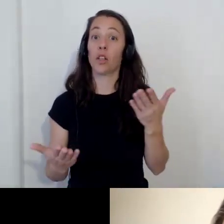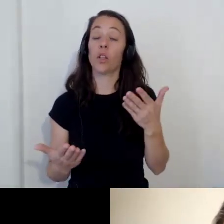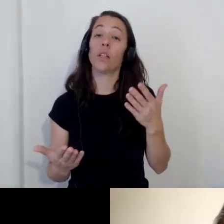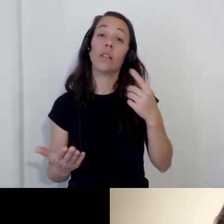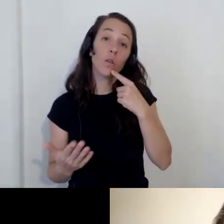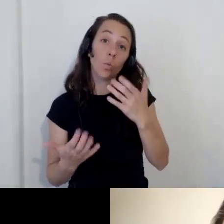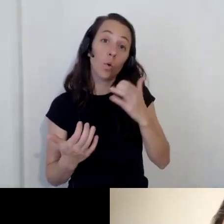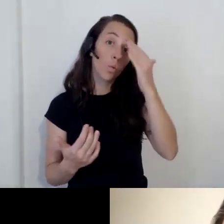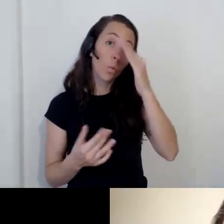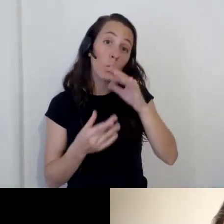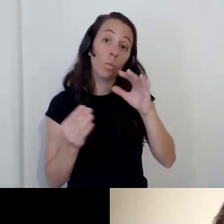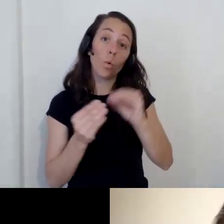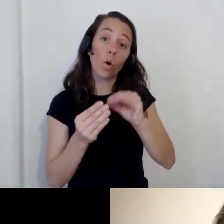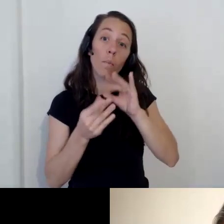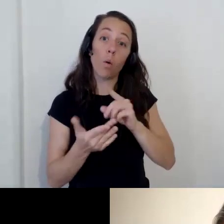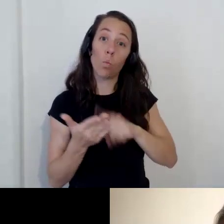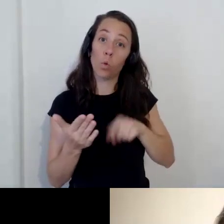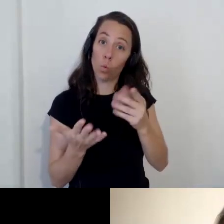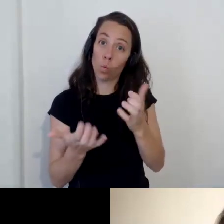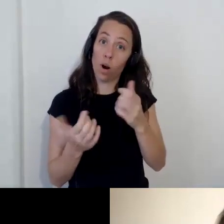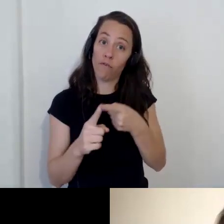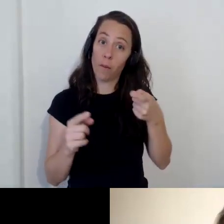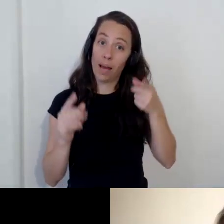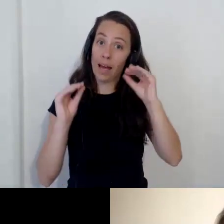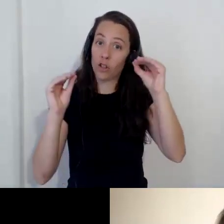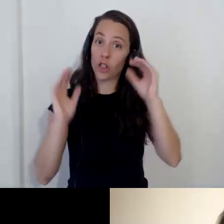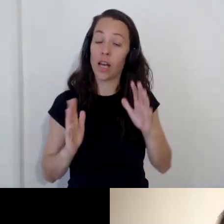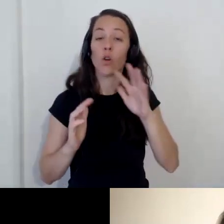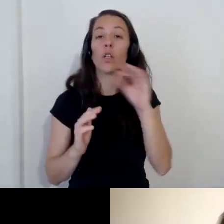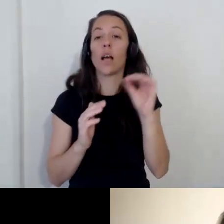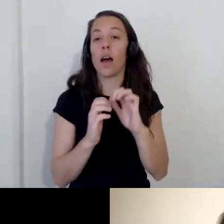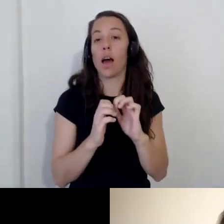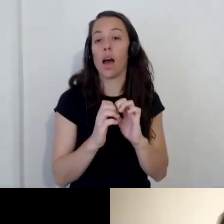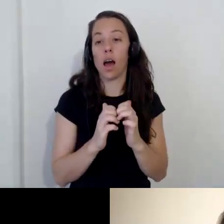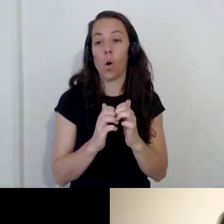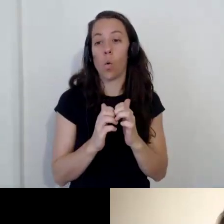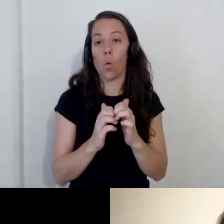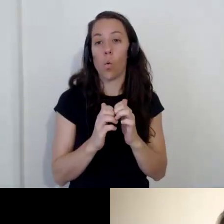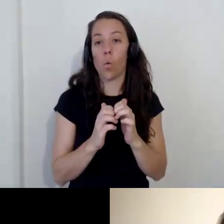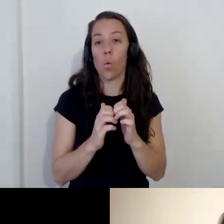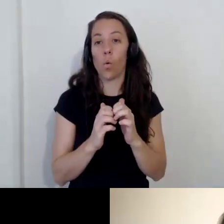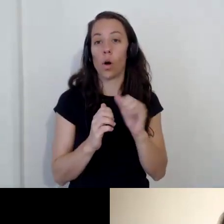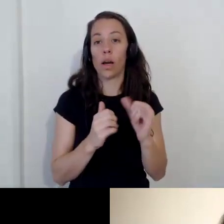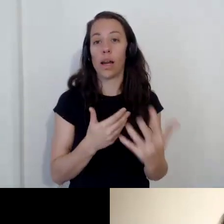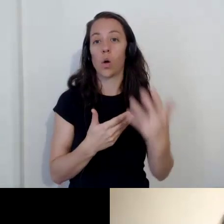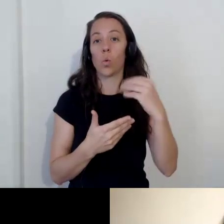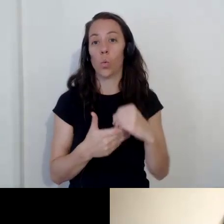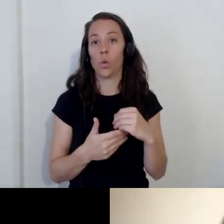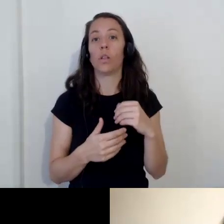about what you want from educators and how can how that can include Disabled education,